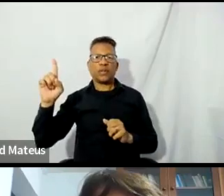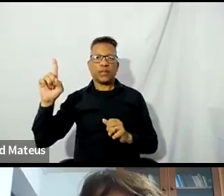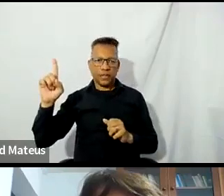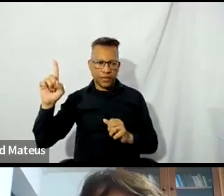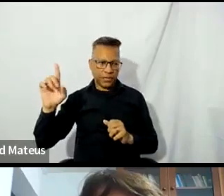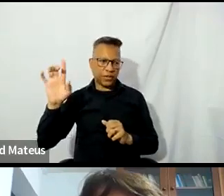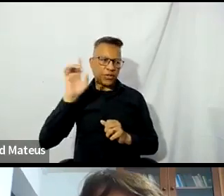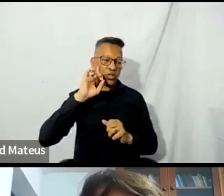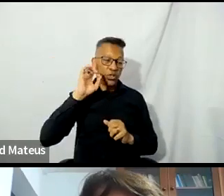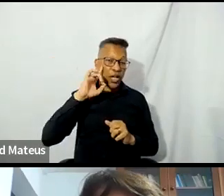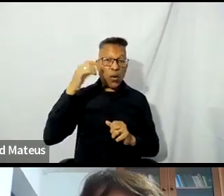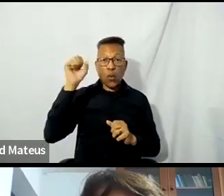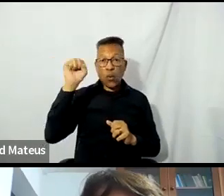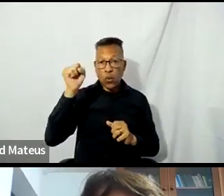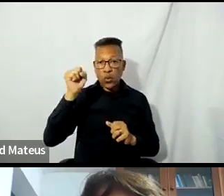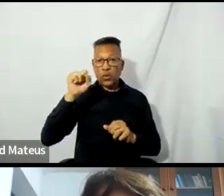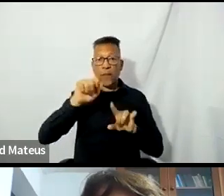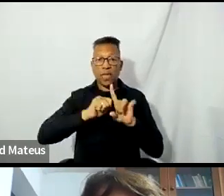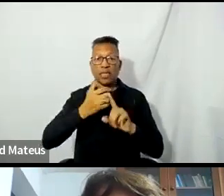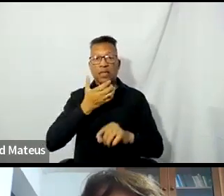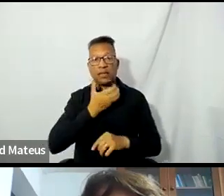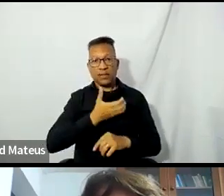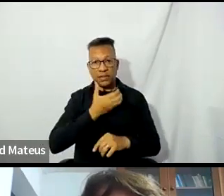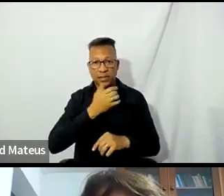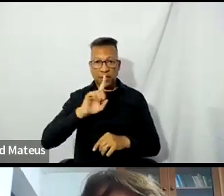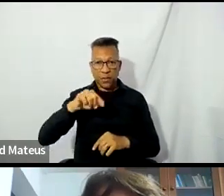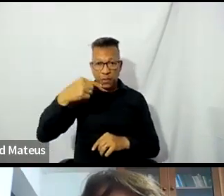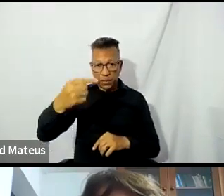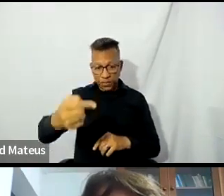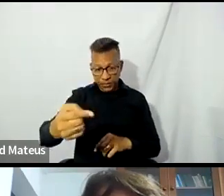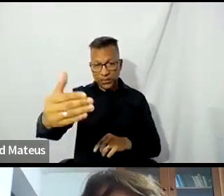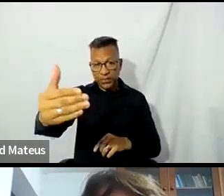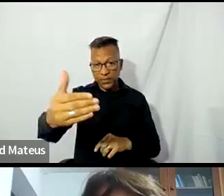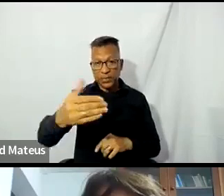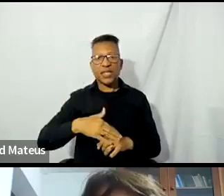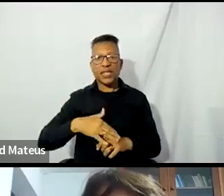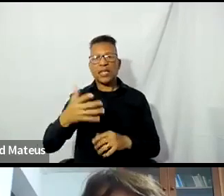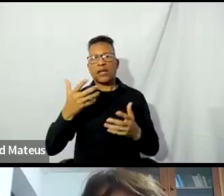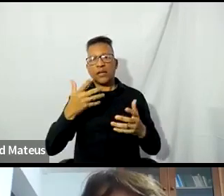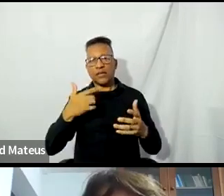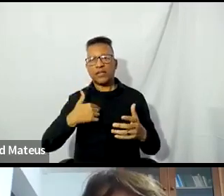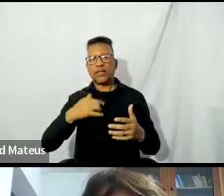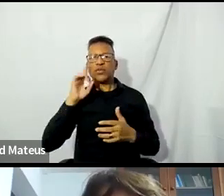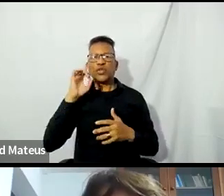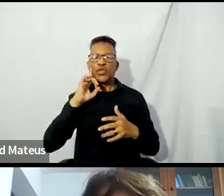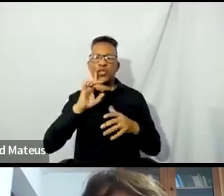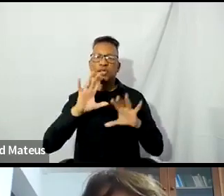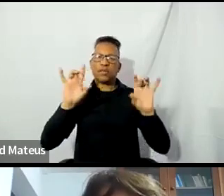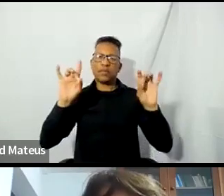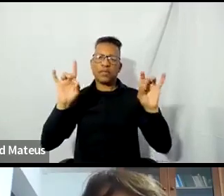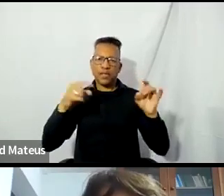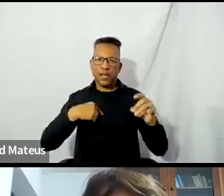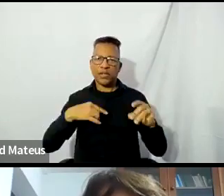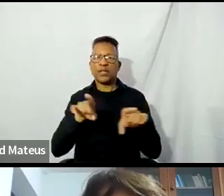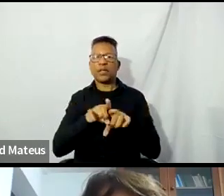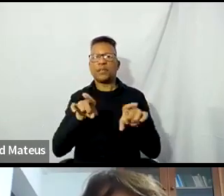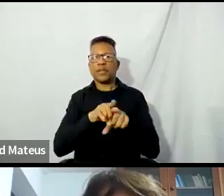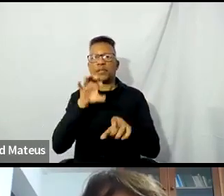on the eighth of December r, r, and you guys r and hope you guys and hope you guys have a nice day and nice a nice day, and nice weekend